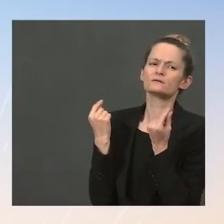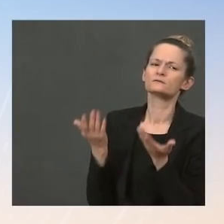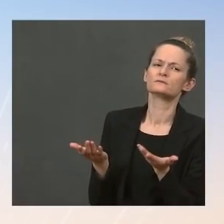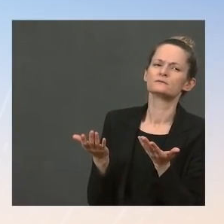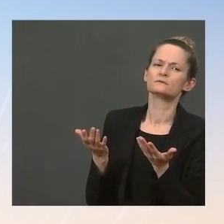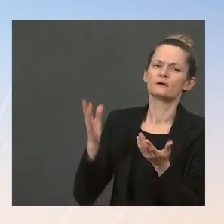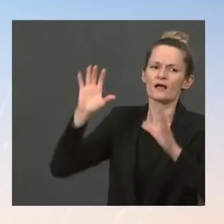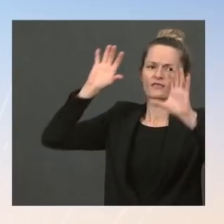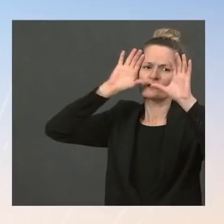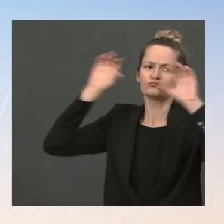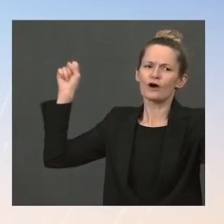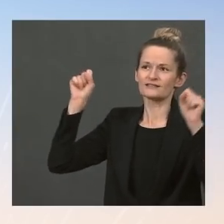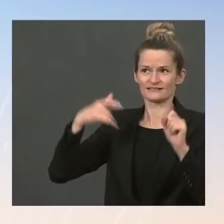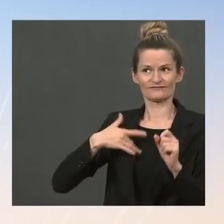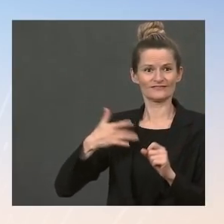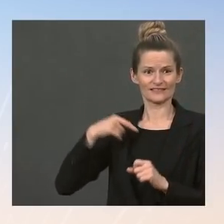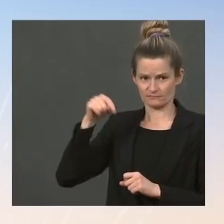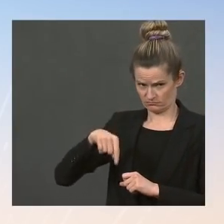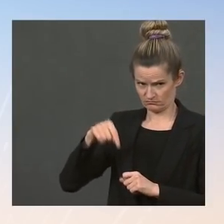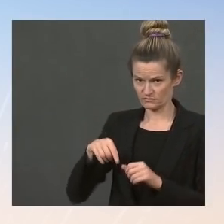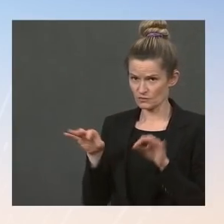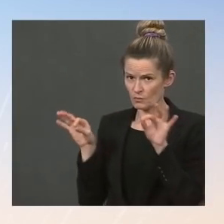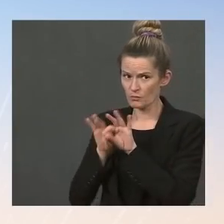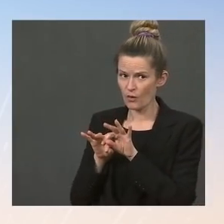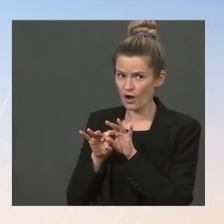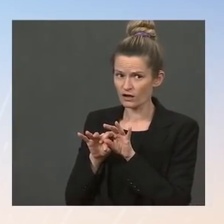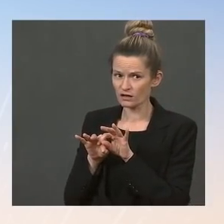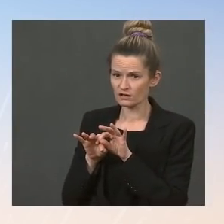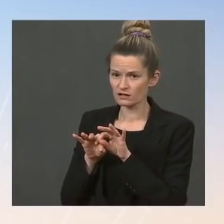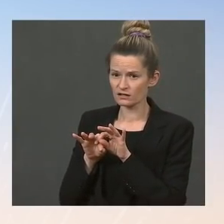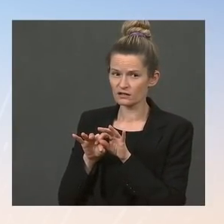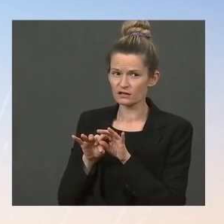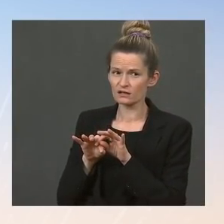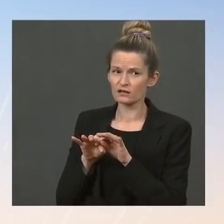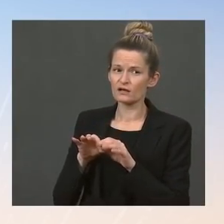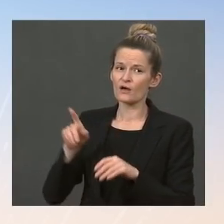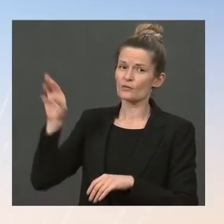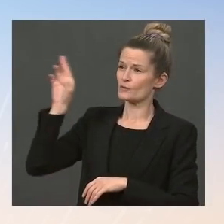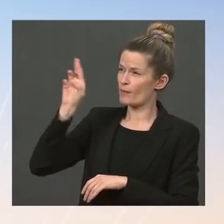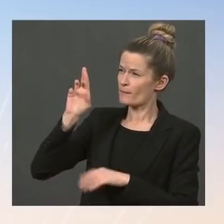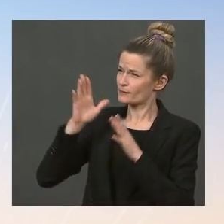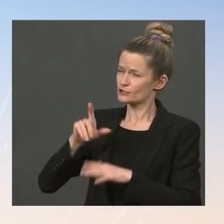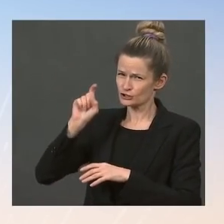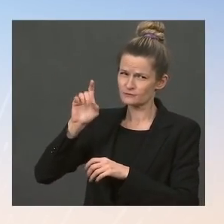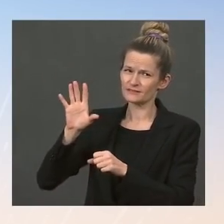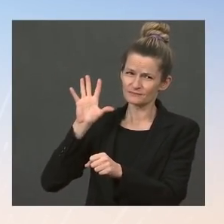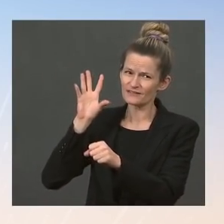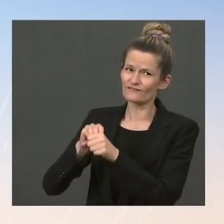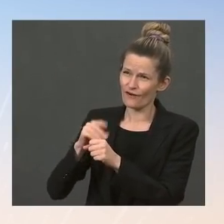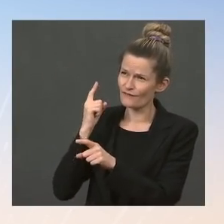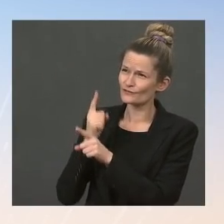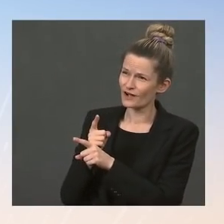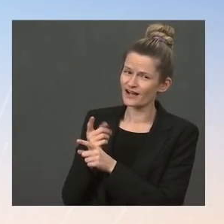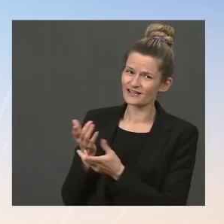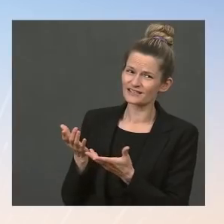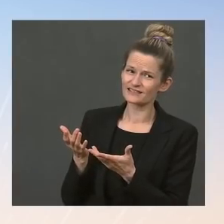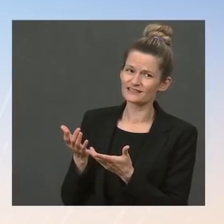is that a red line for him? Like, Republicans have to be involved, or there's no other path? Ms. Psaki: You know how I love red lines.